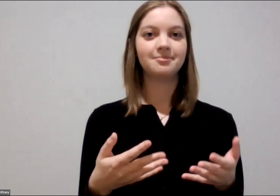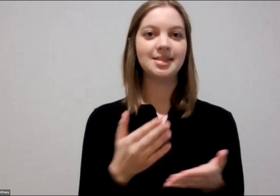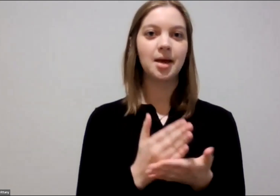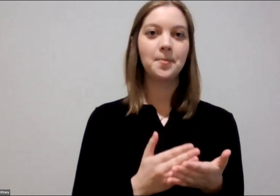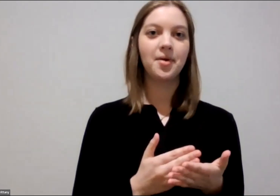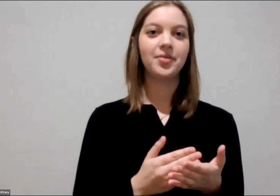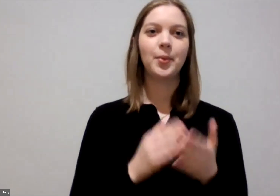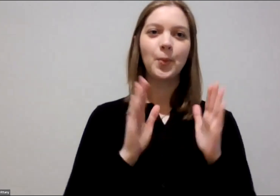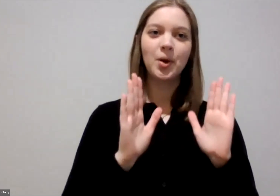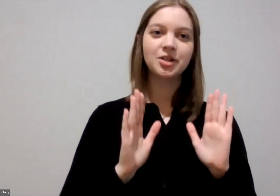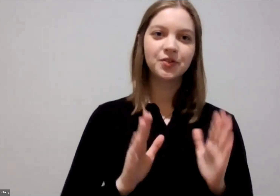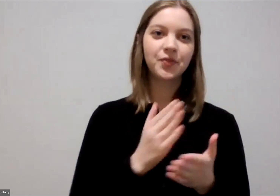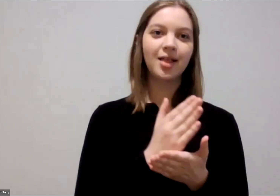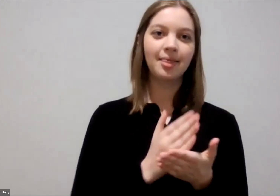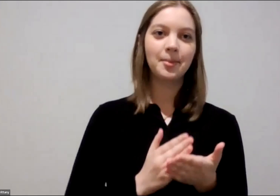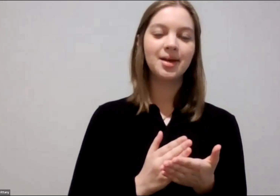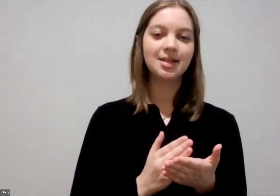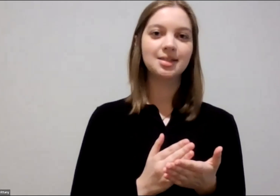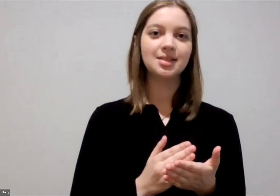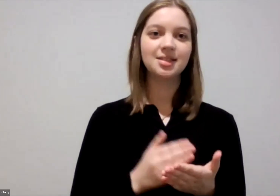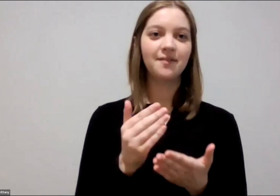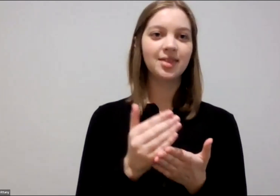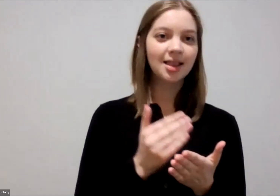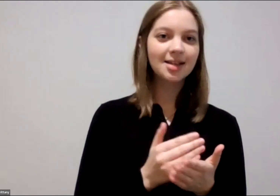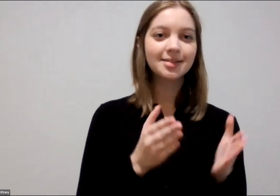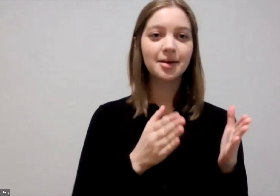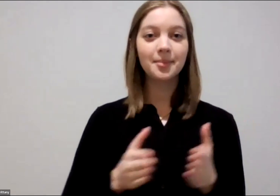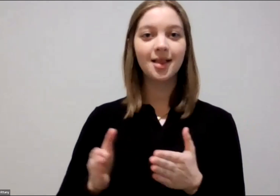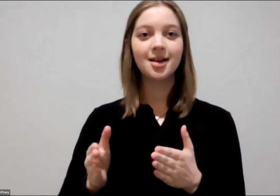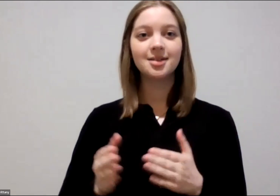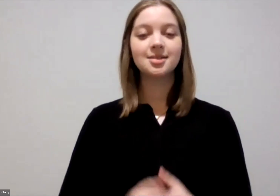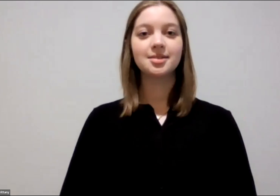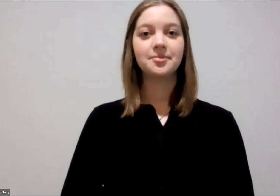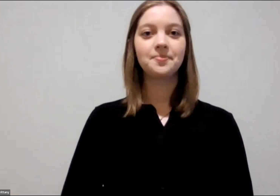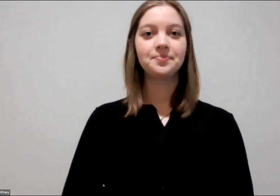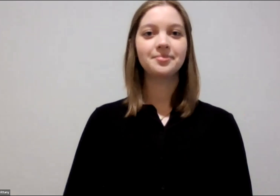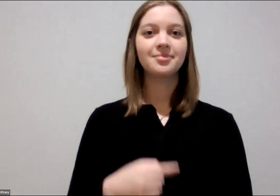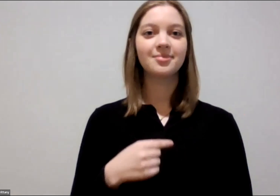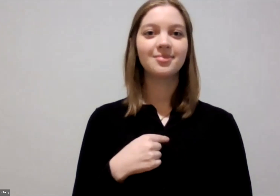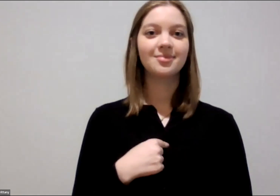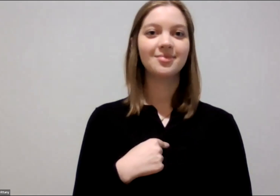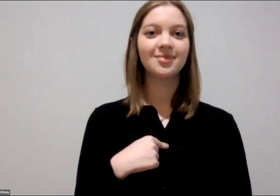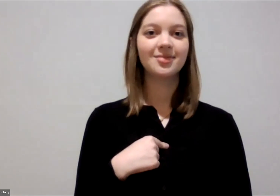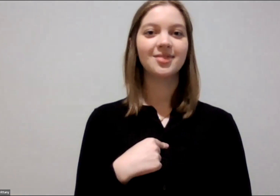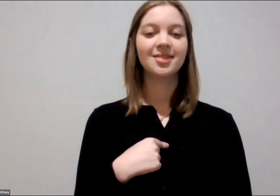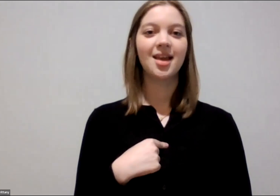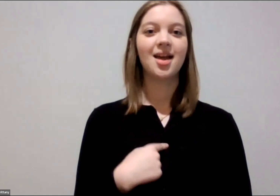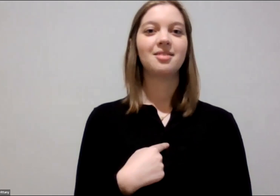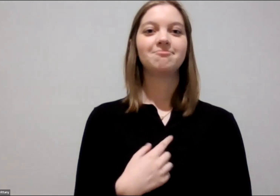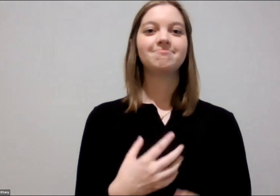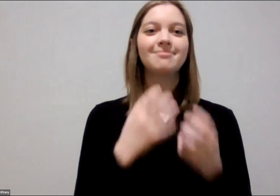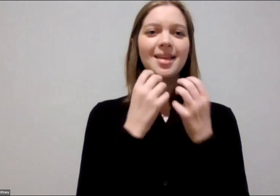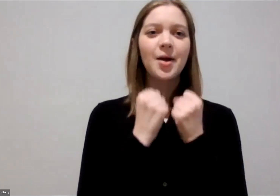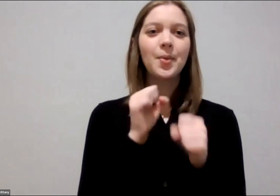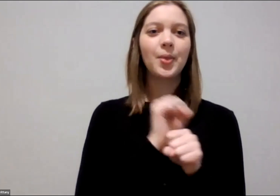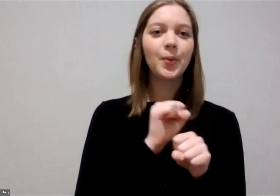Oh, wonderful elements of the lesson Plans I am so fond of the work that we did together.